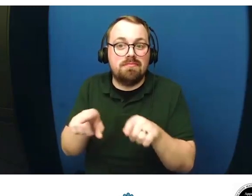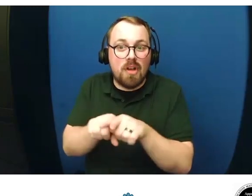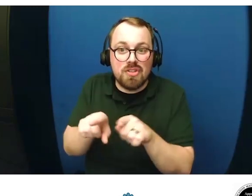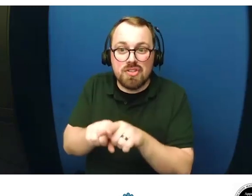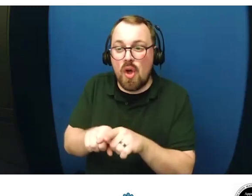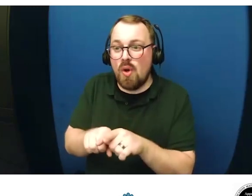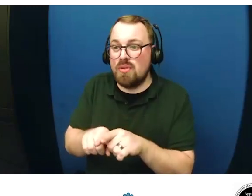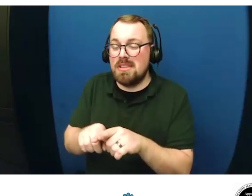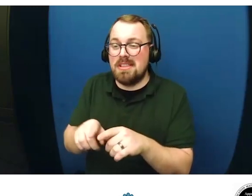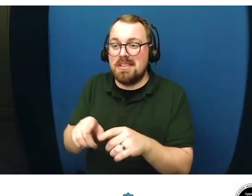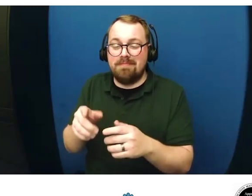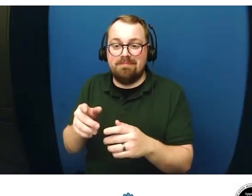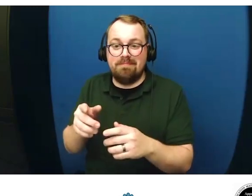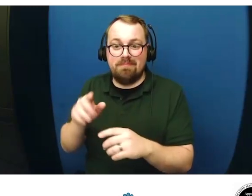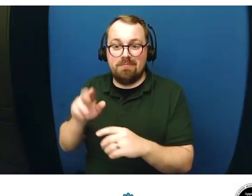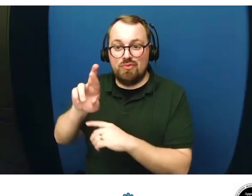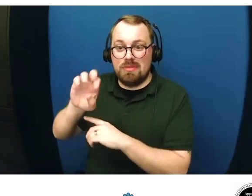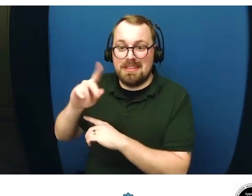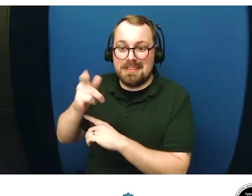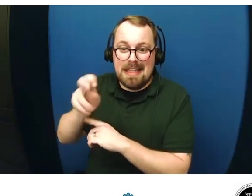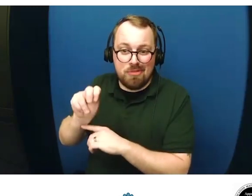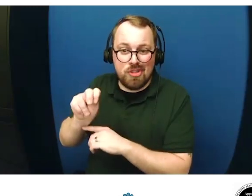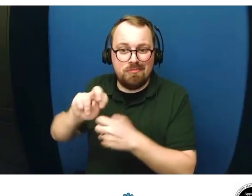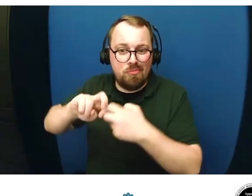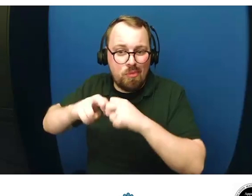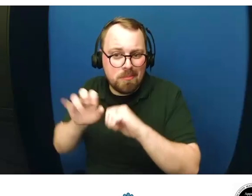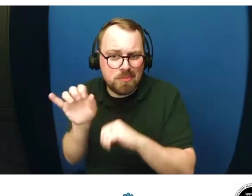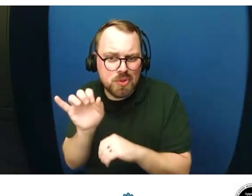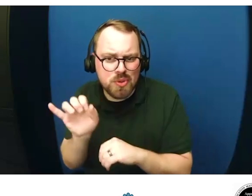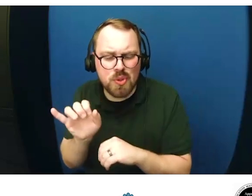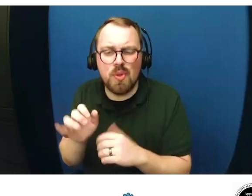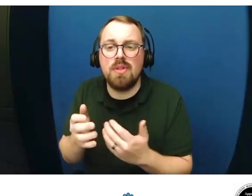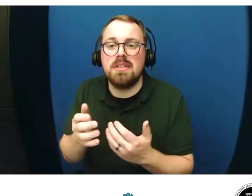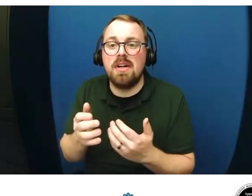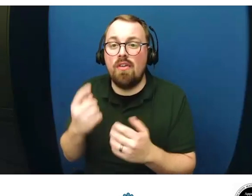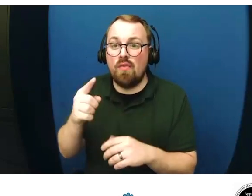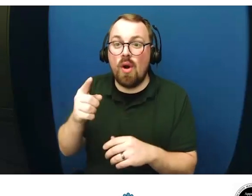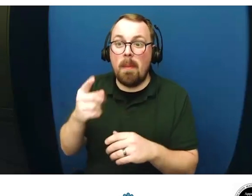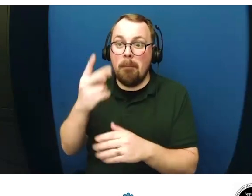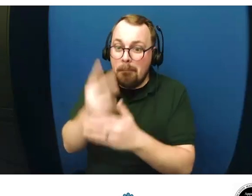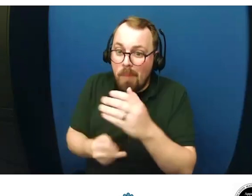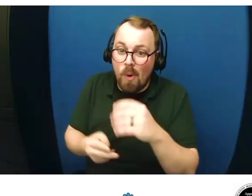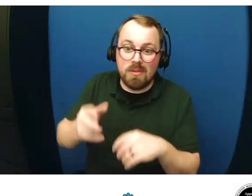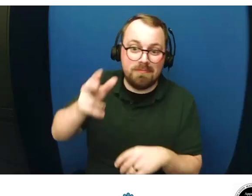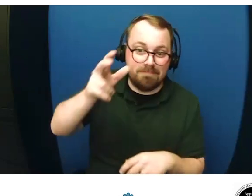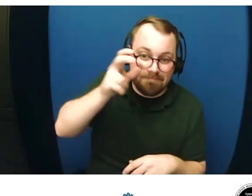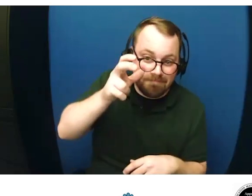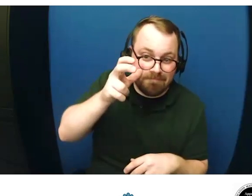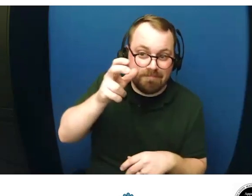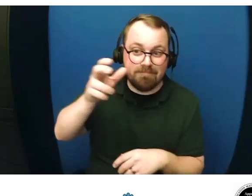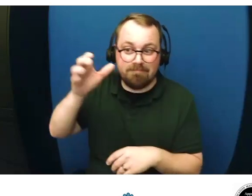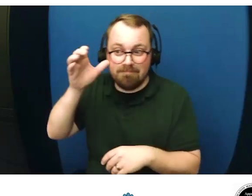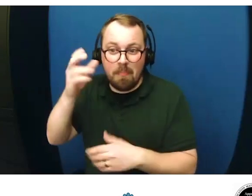in addition to the hearing and vision, a lot of times.